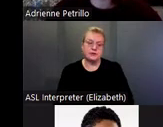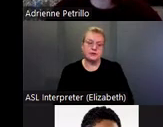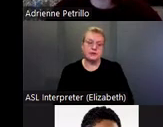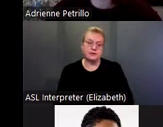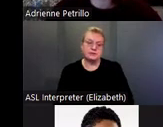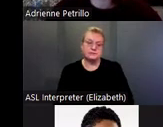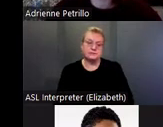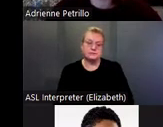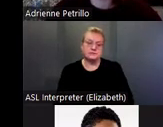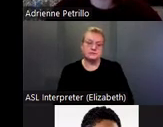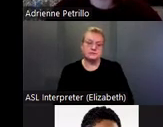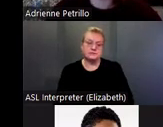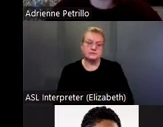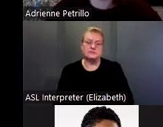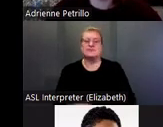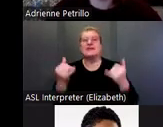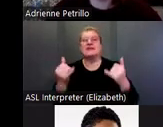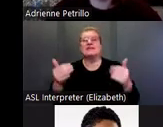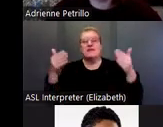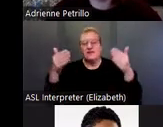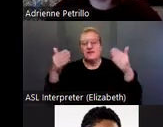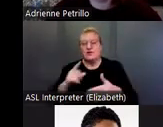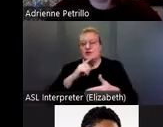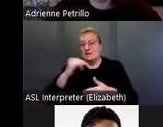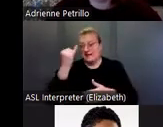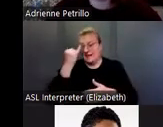So today we're really focused on Idea Swap.